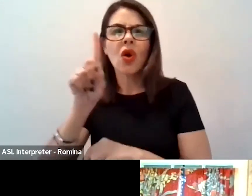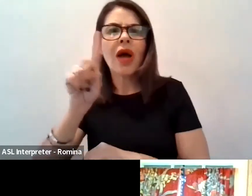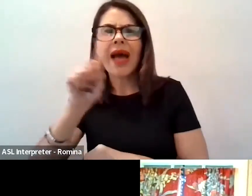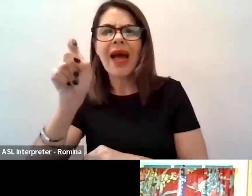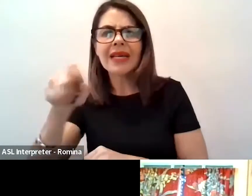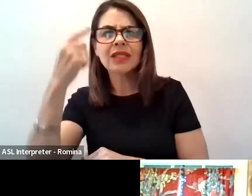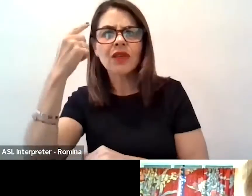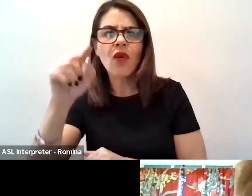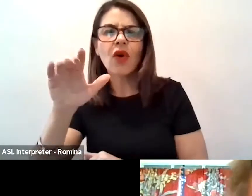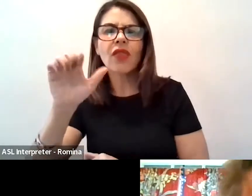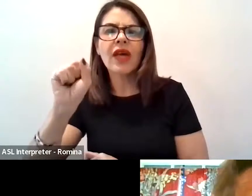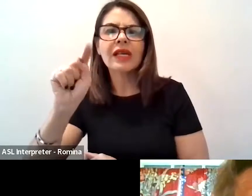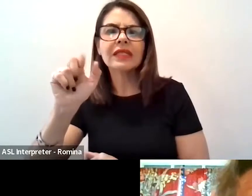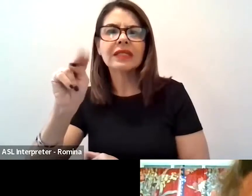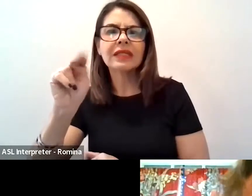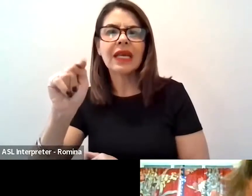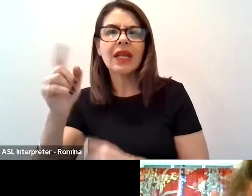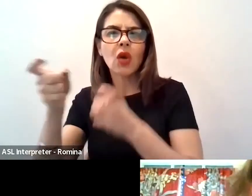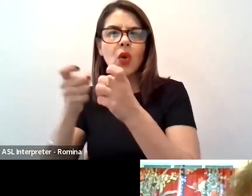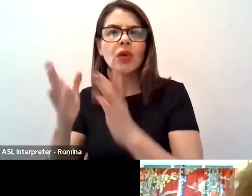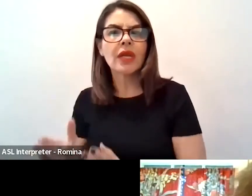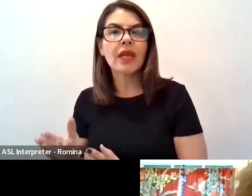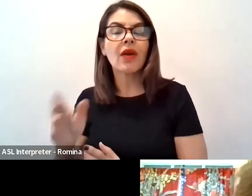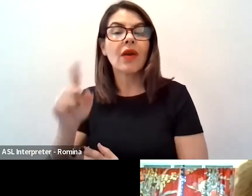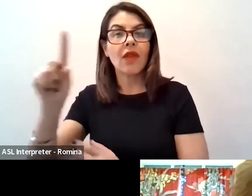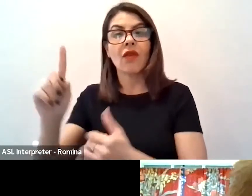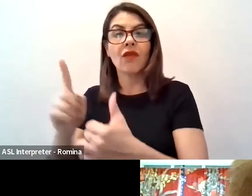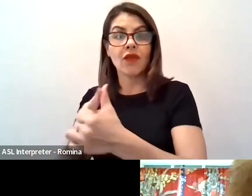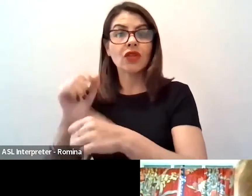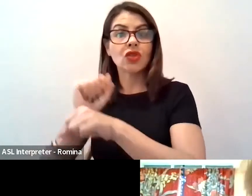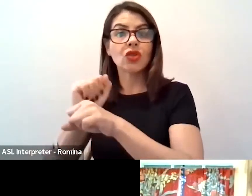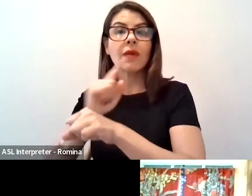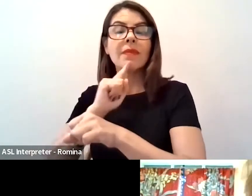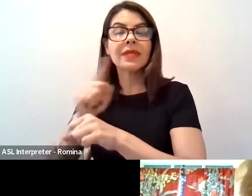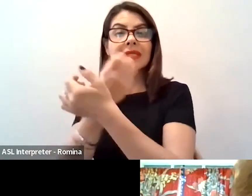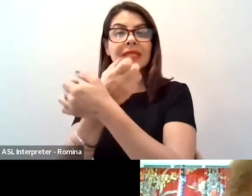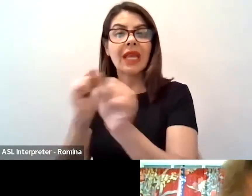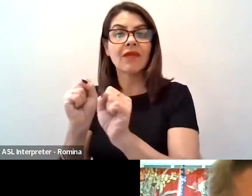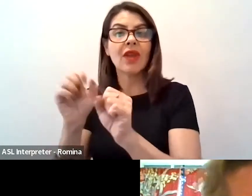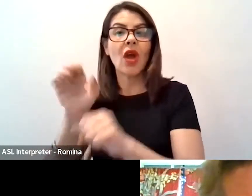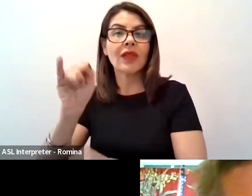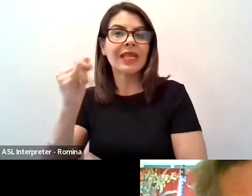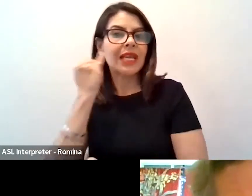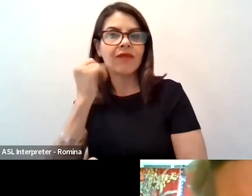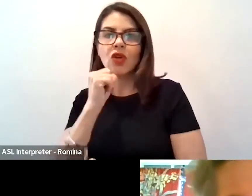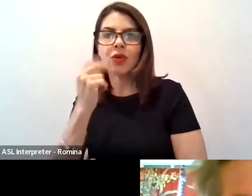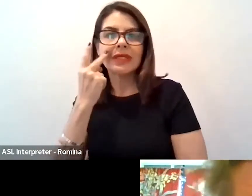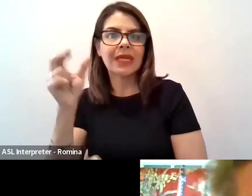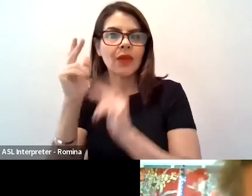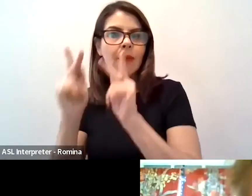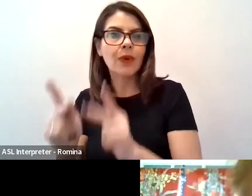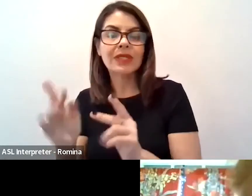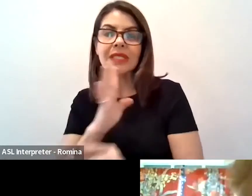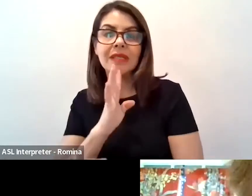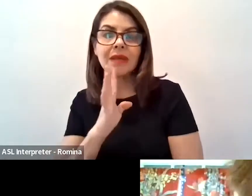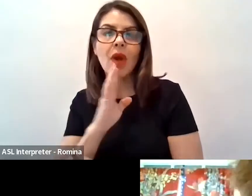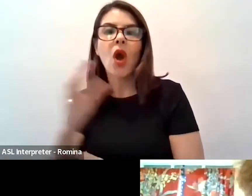or the first ad they're in charge of safety on the set. If you don't see anyone to speak to, just call us.